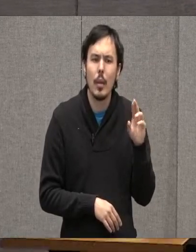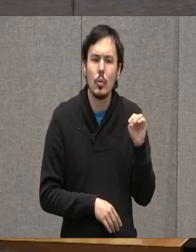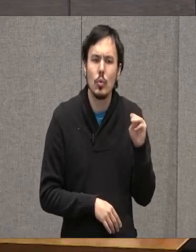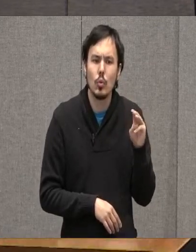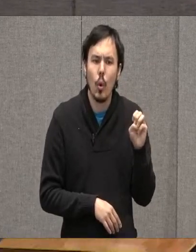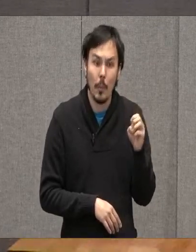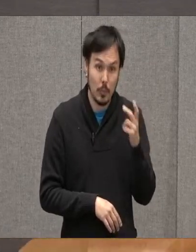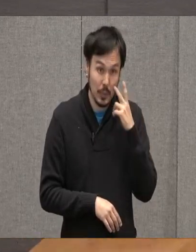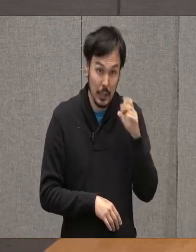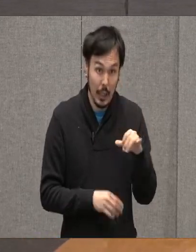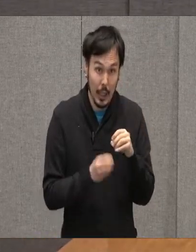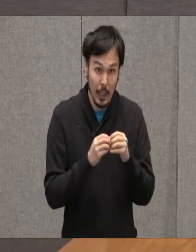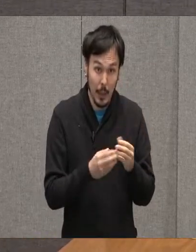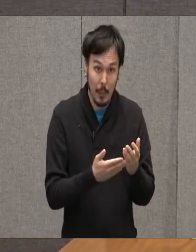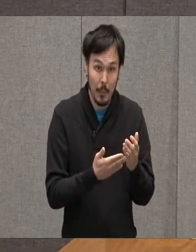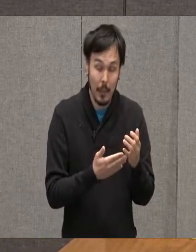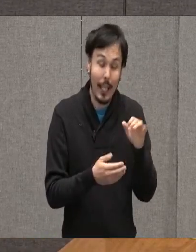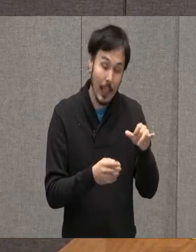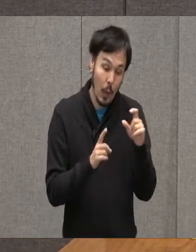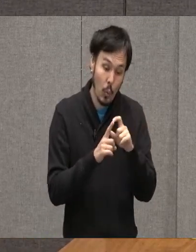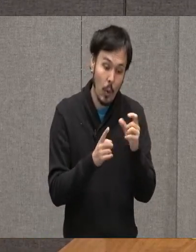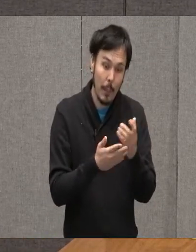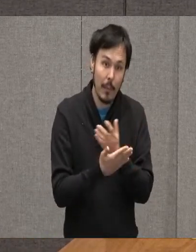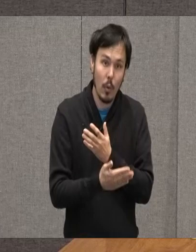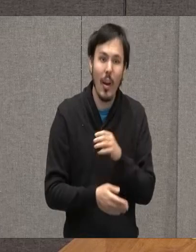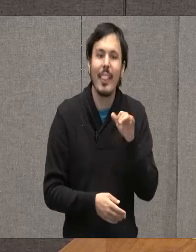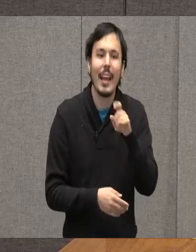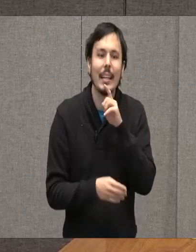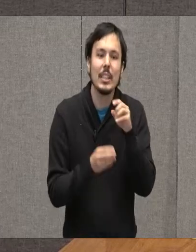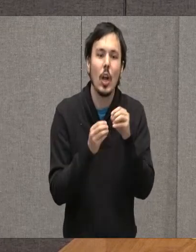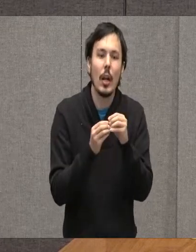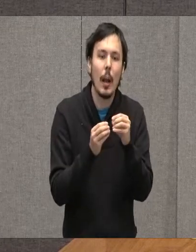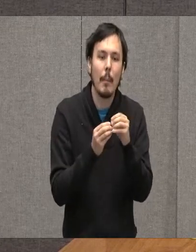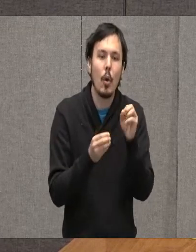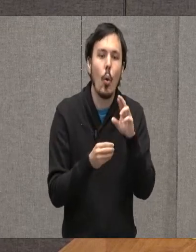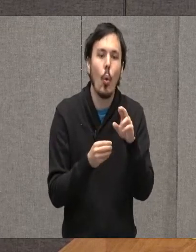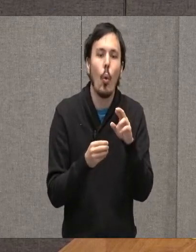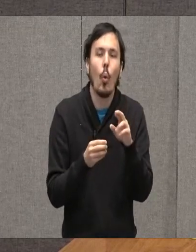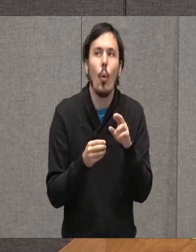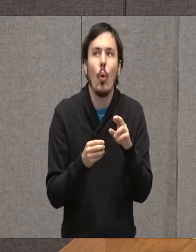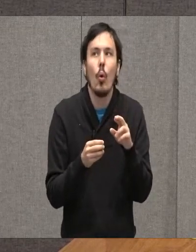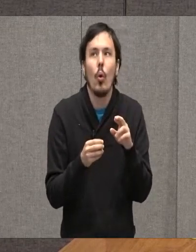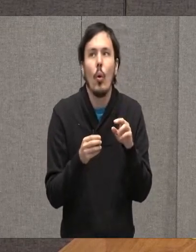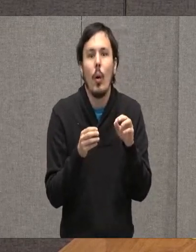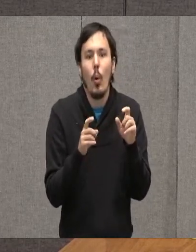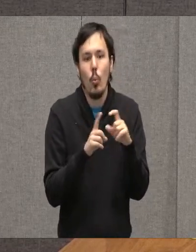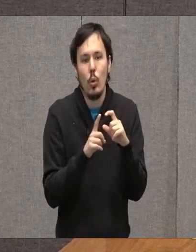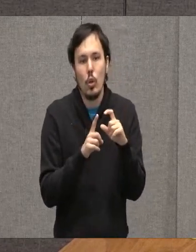Palindromes are either words or numbers, that are they work the same both ways.